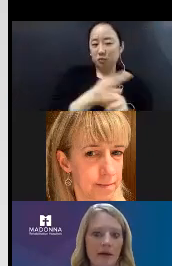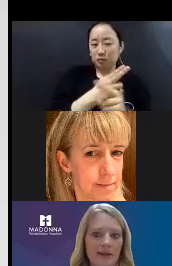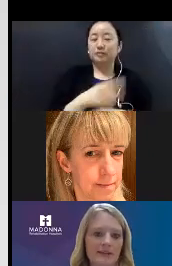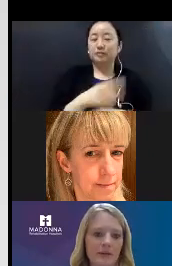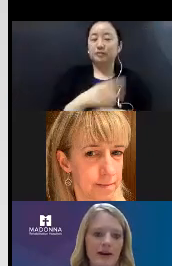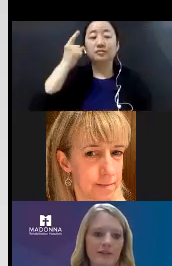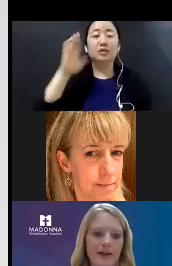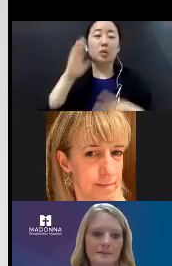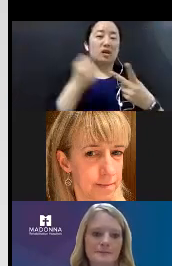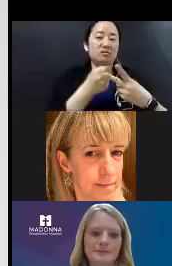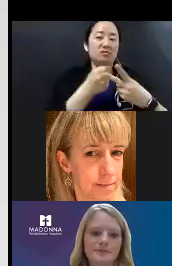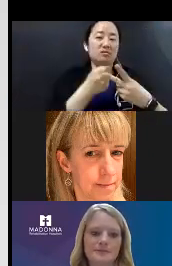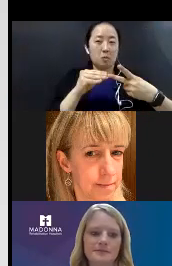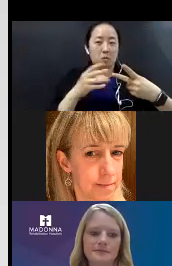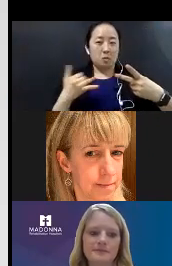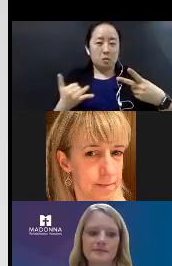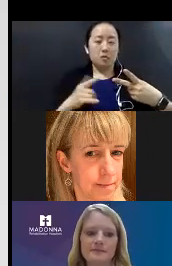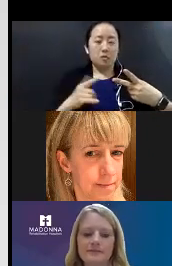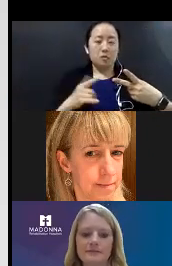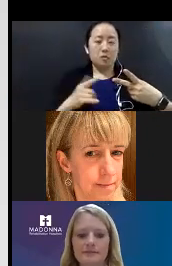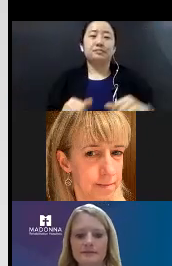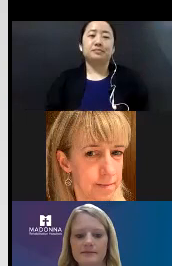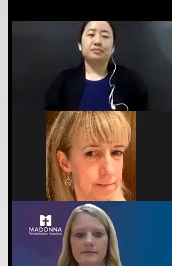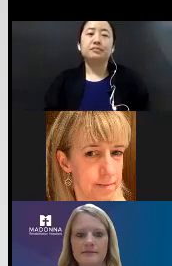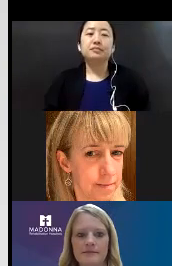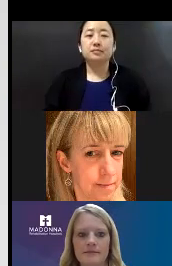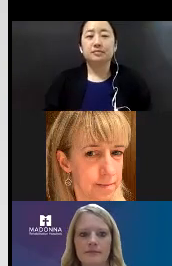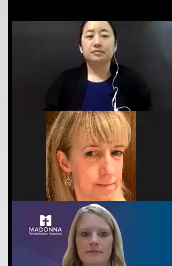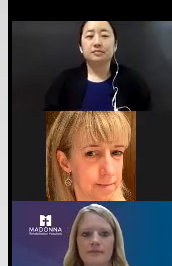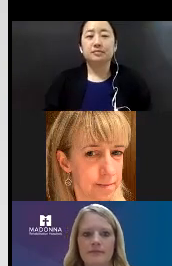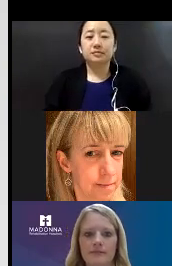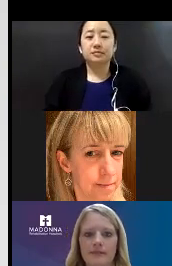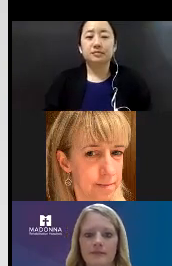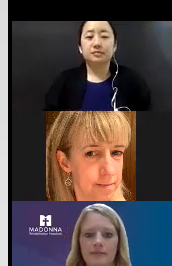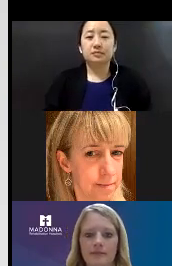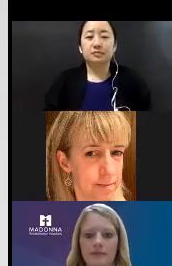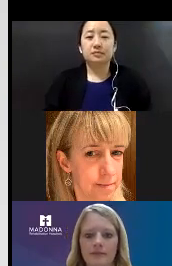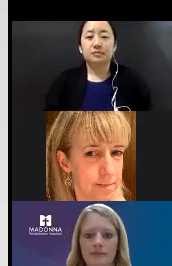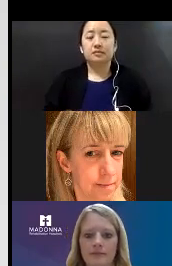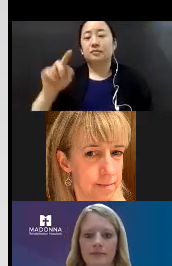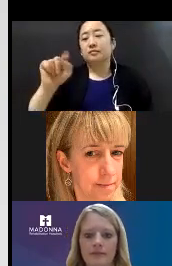METHOD THAT WE ARE OFFERING. Tabatha Sorenson: I AM GOING TO DO A RUN THROUGH